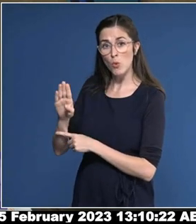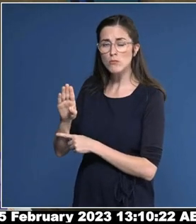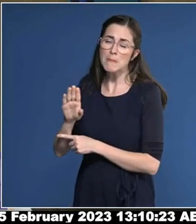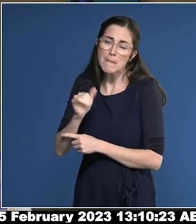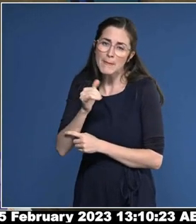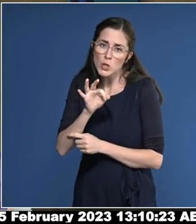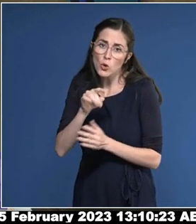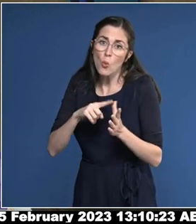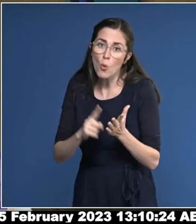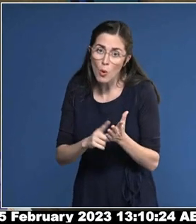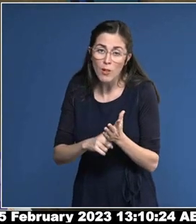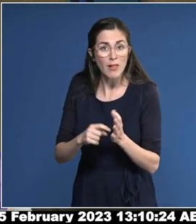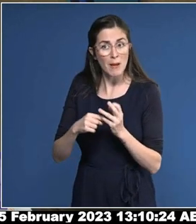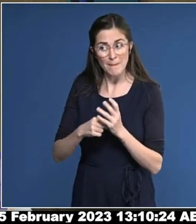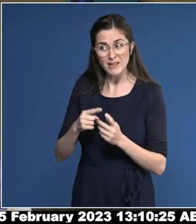not survive. We've had recent examples with Crown.